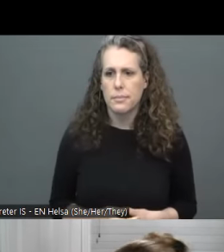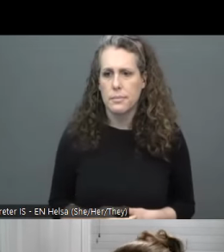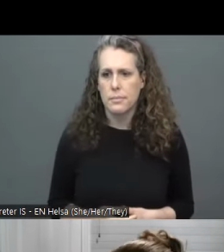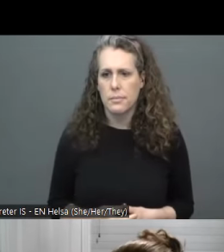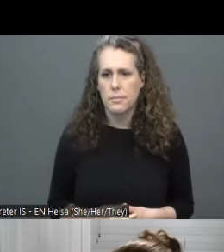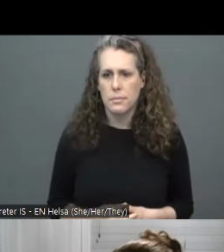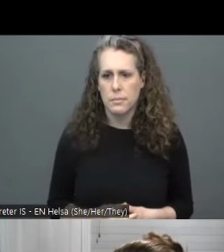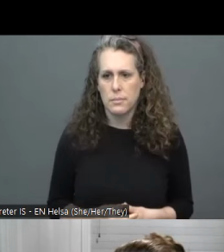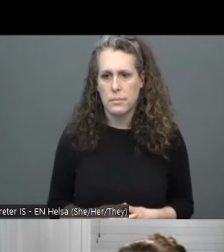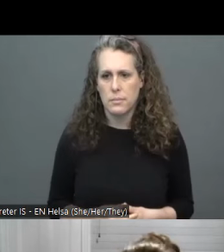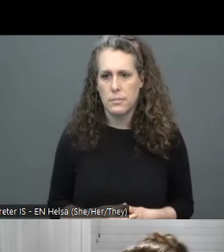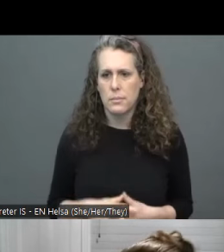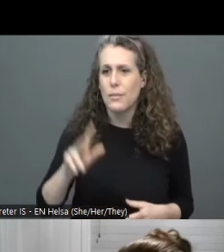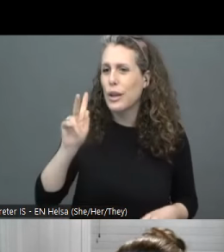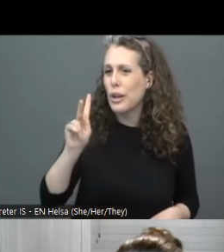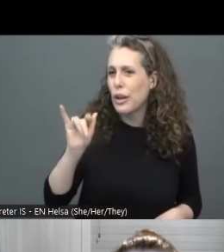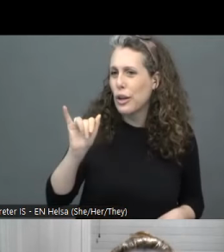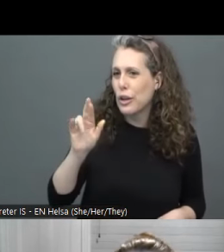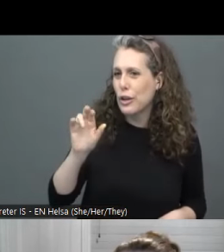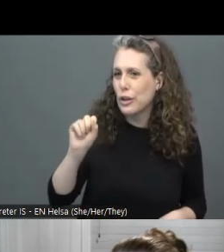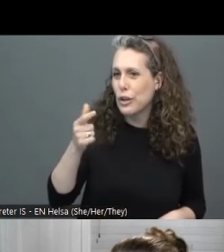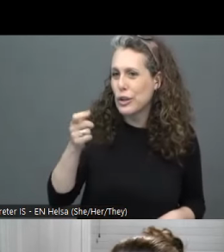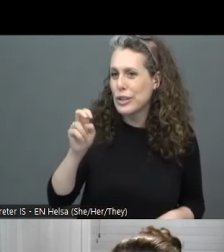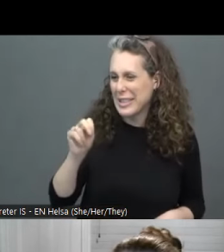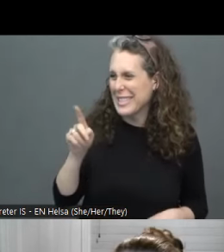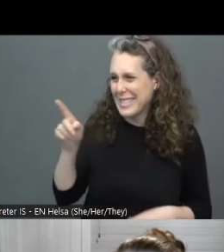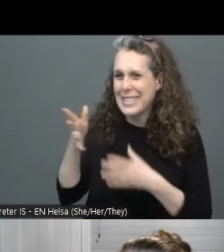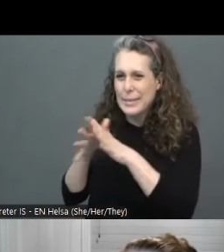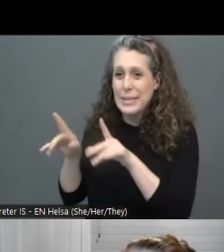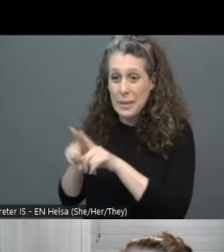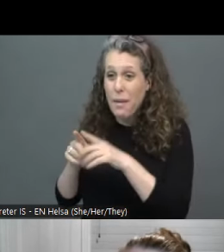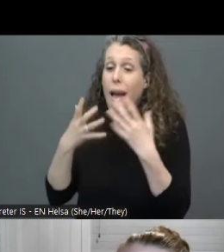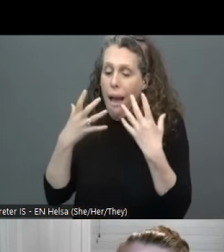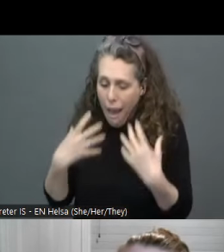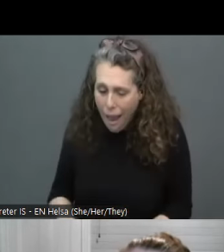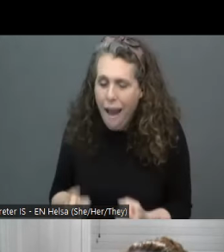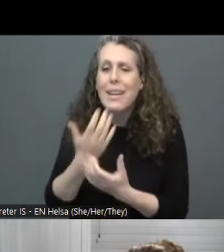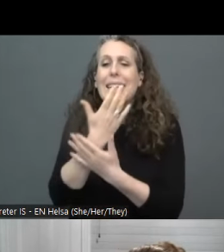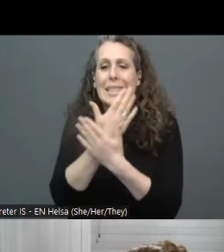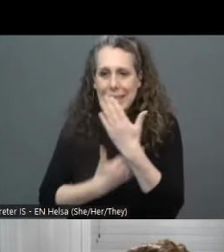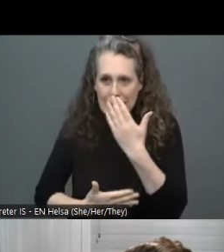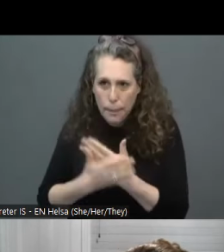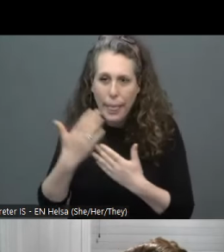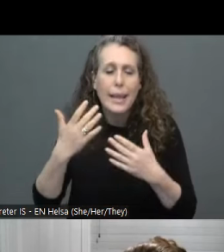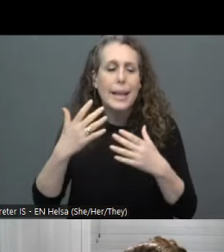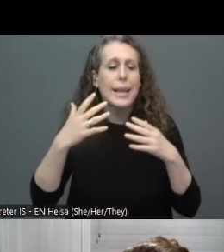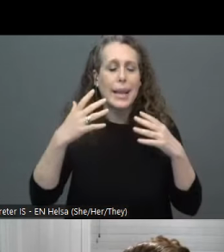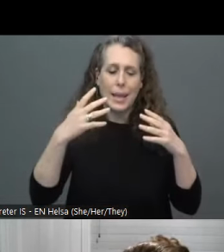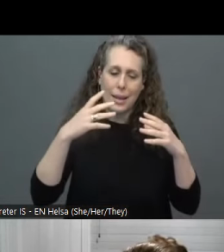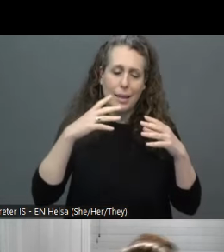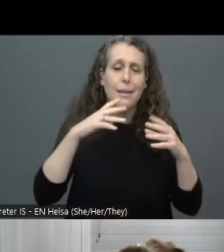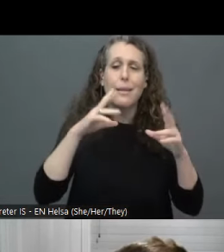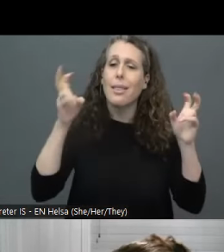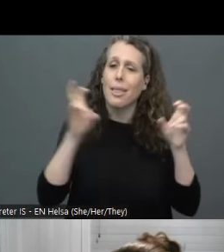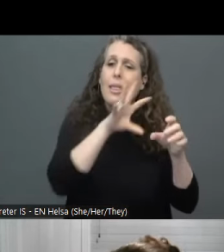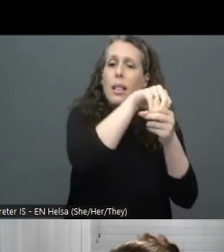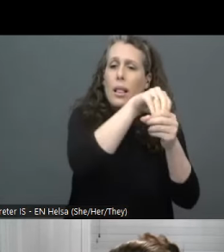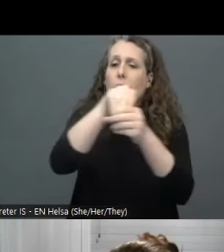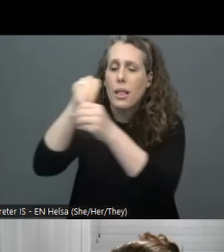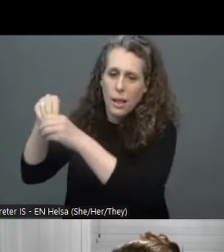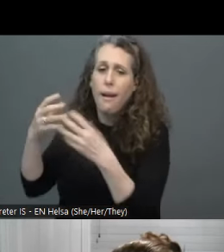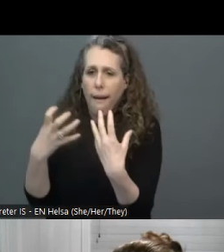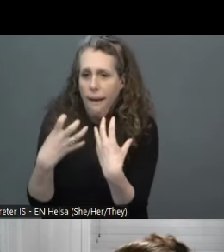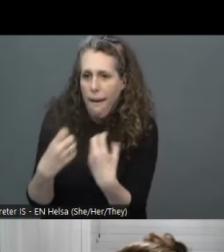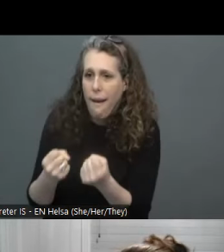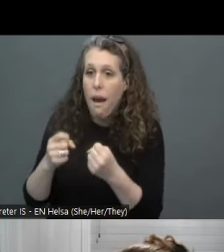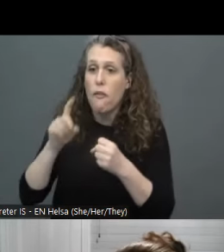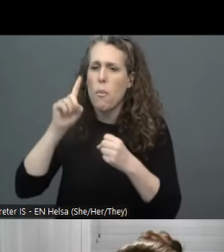From Kirstin in particular we heard of Working Groups and focal groups, in many this is not yet